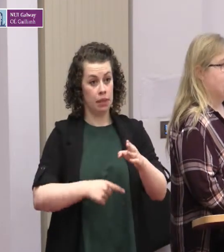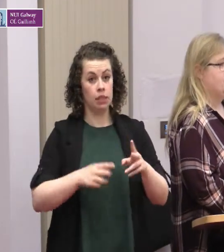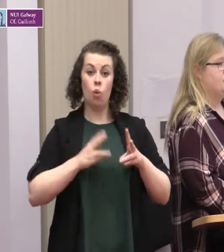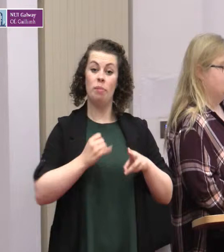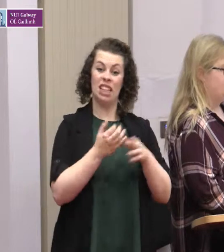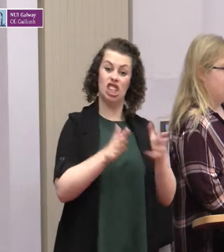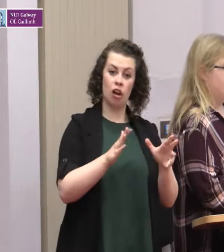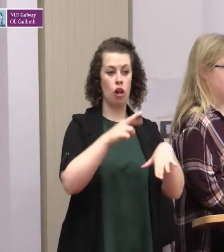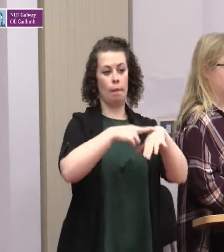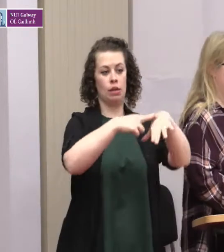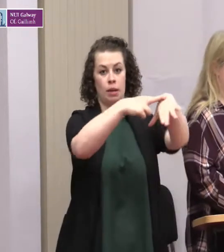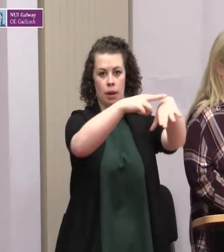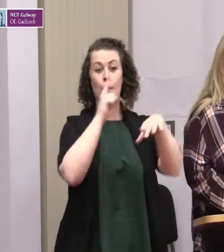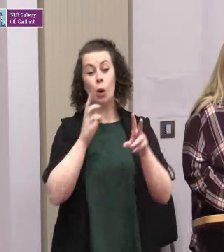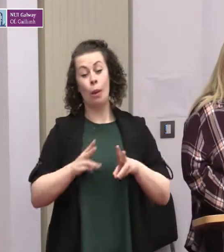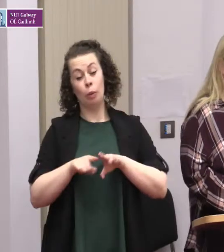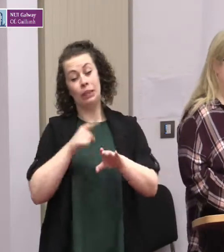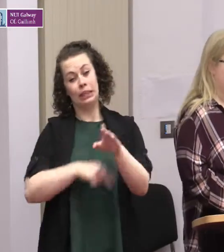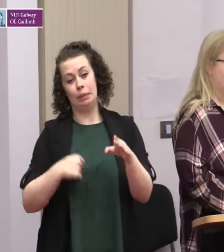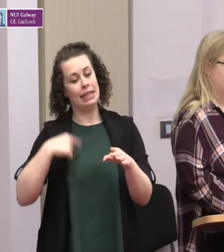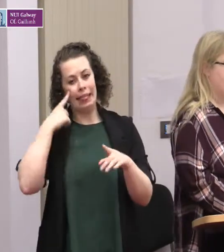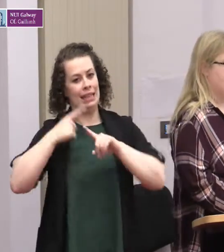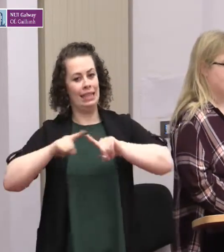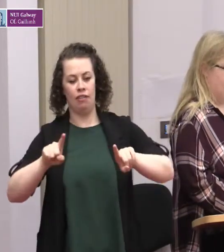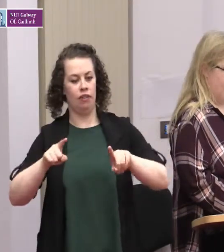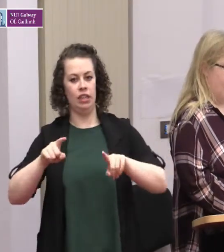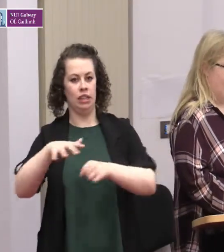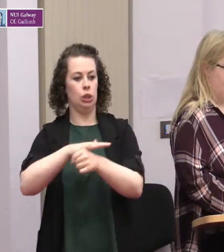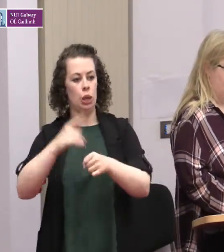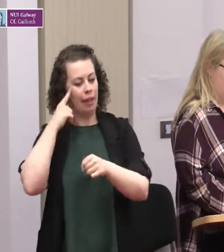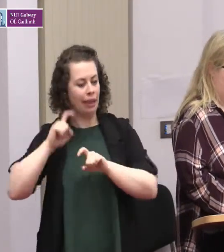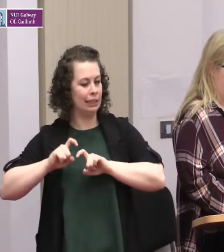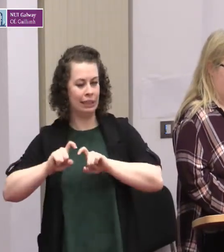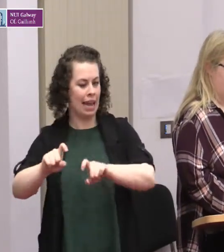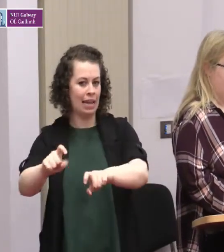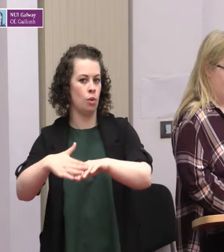I think it endured beyond that time.